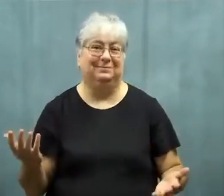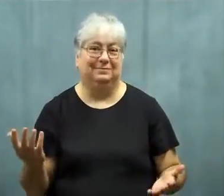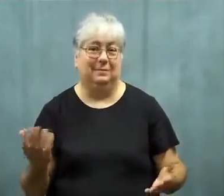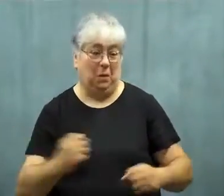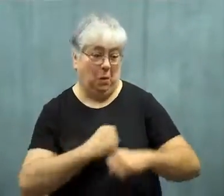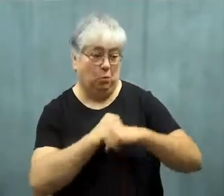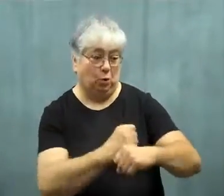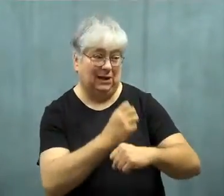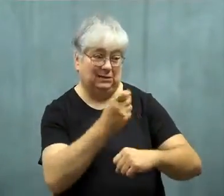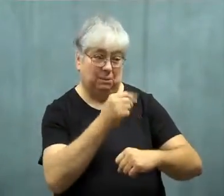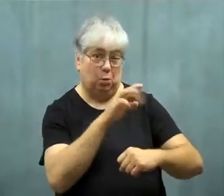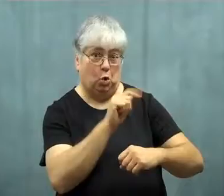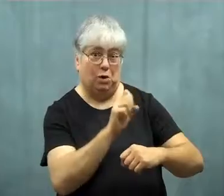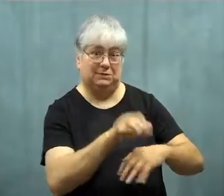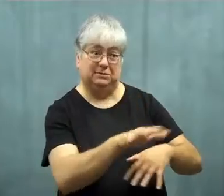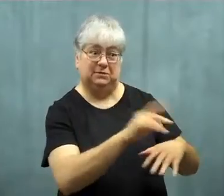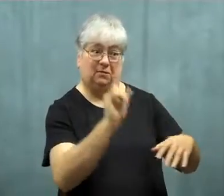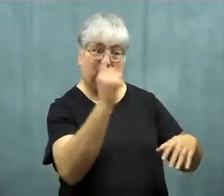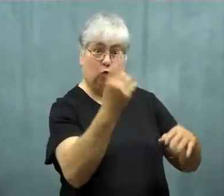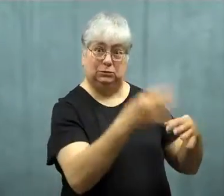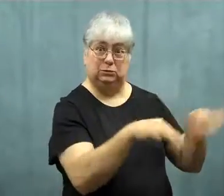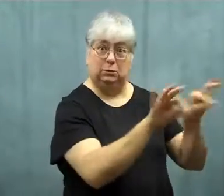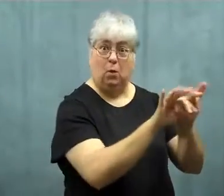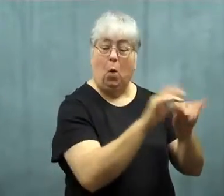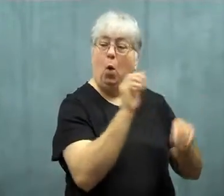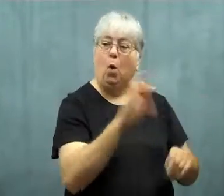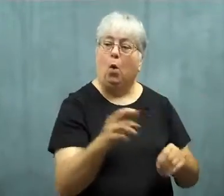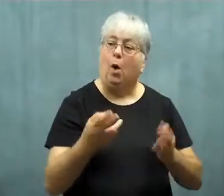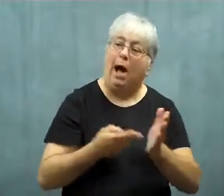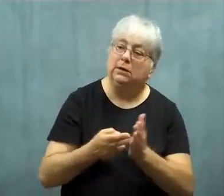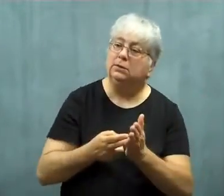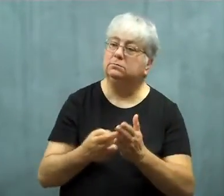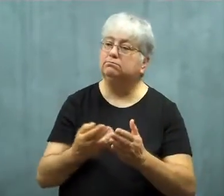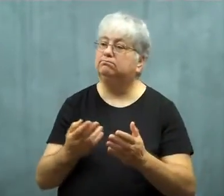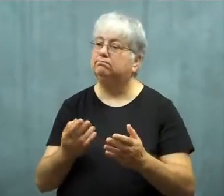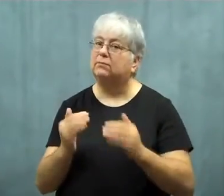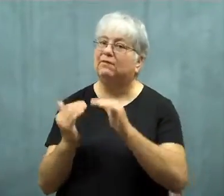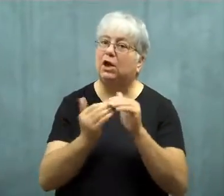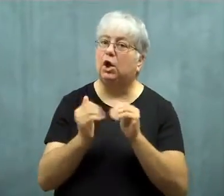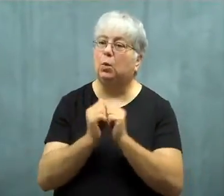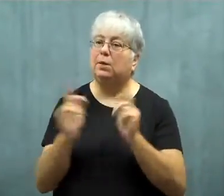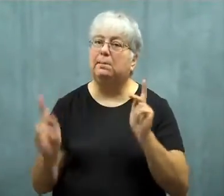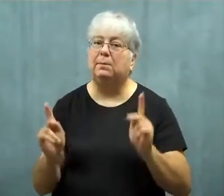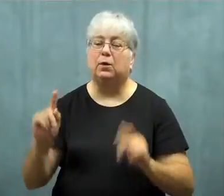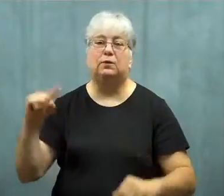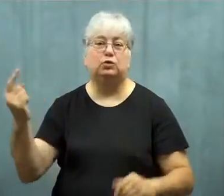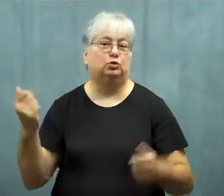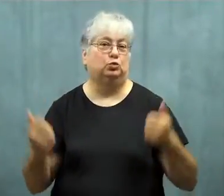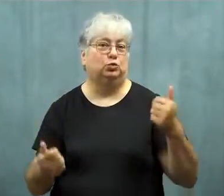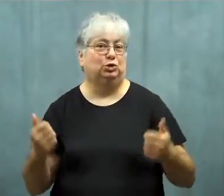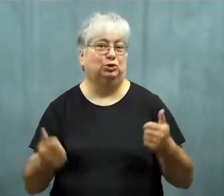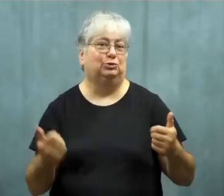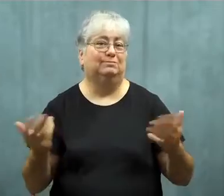Which comes first? Protecting the athletic reputation,